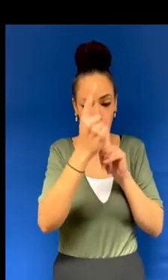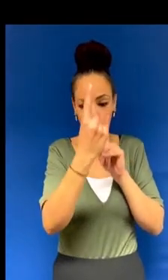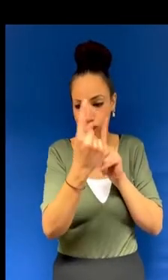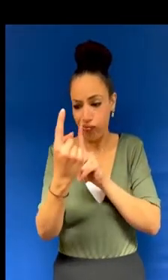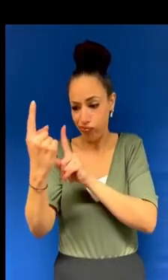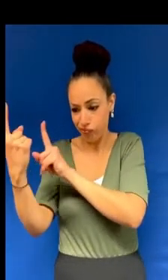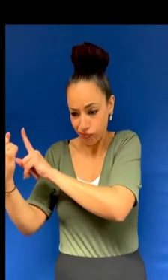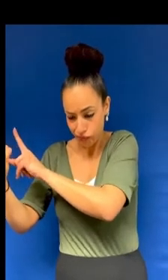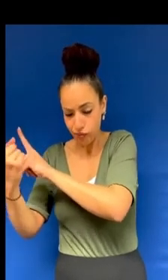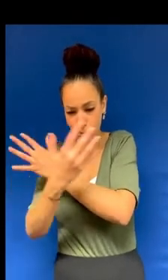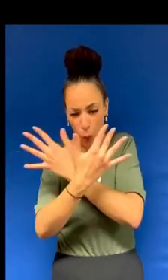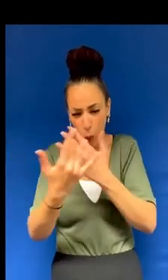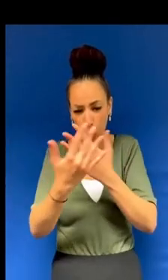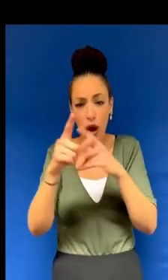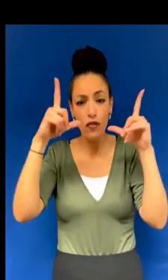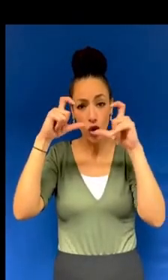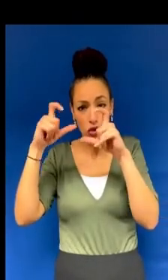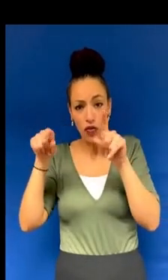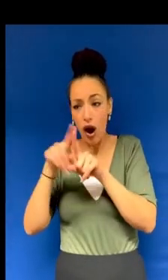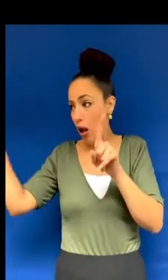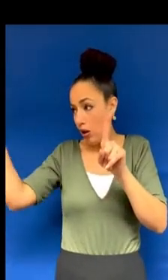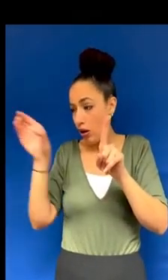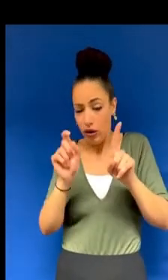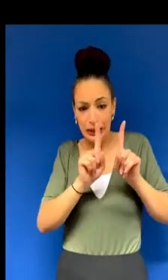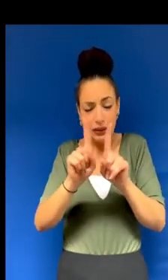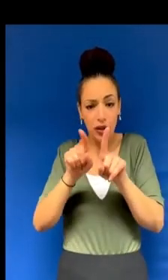And the turnaround for that story was really really tight. It came out at 10am, I had to